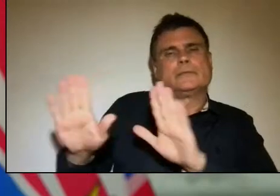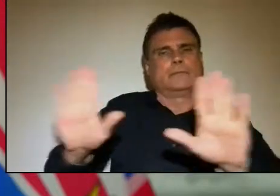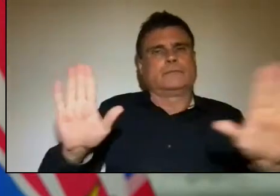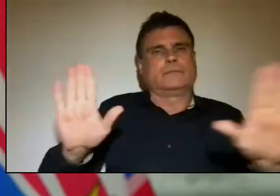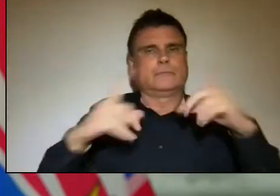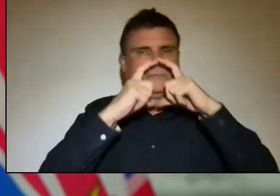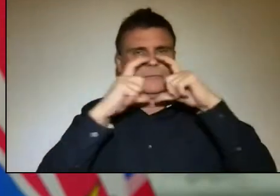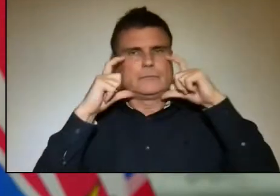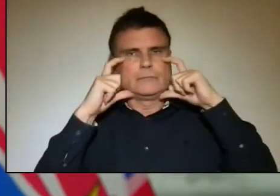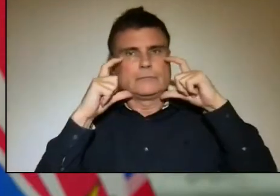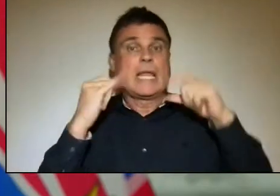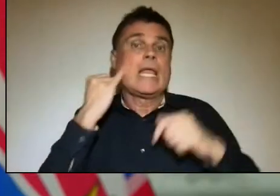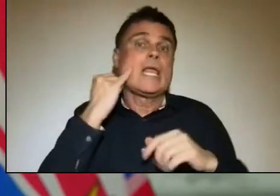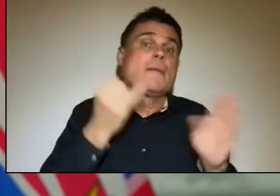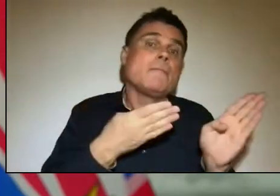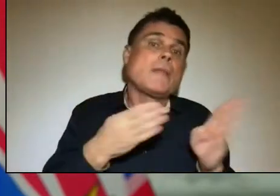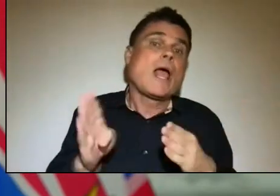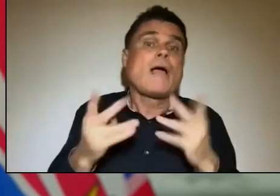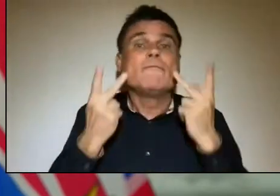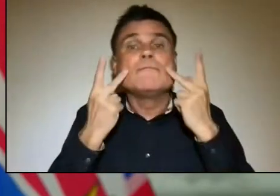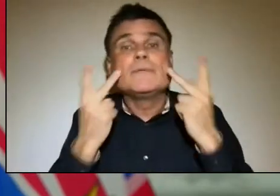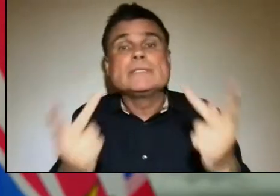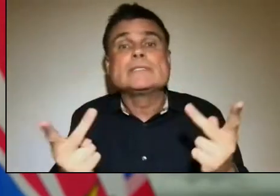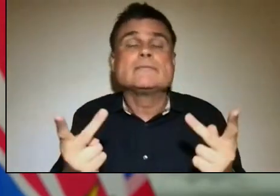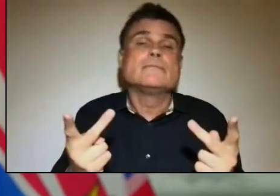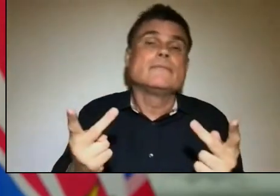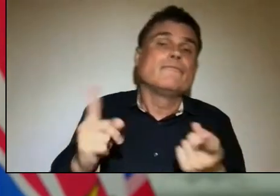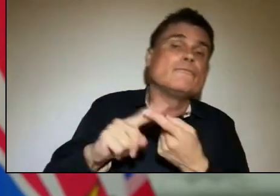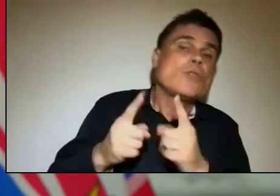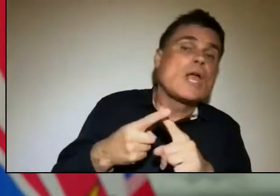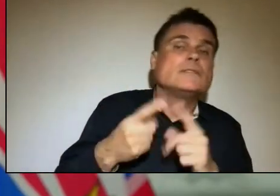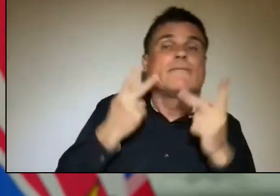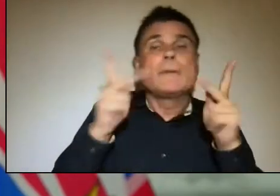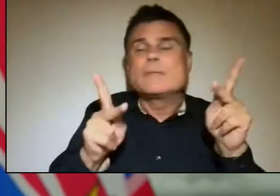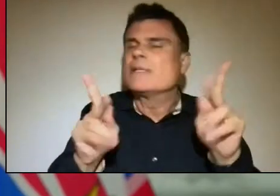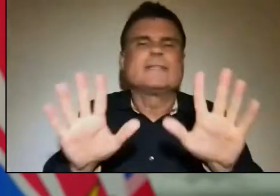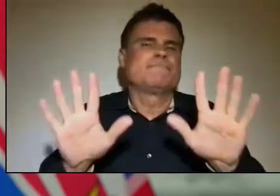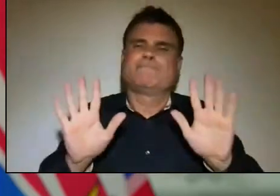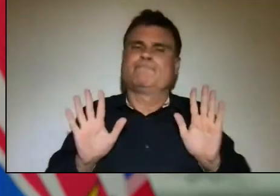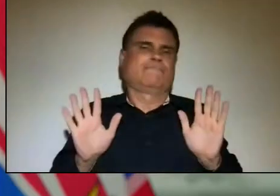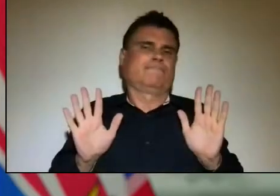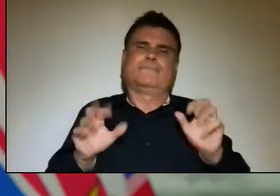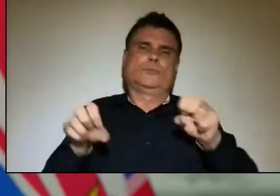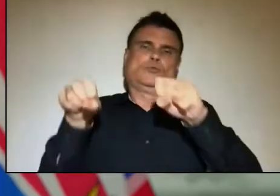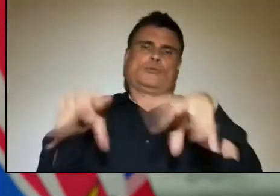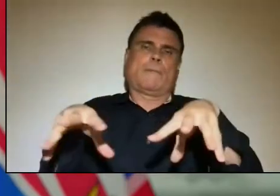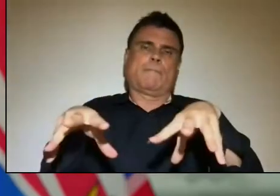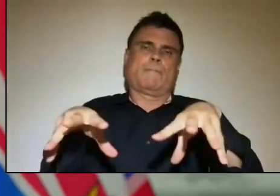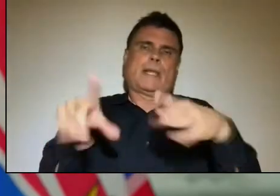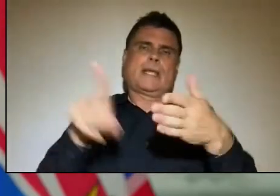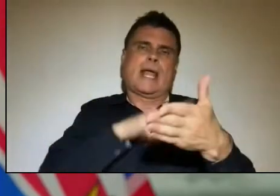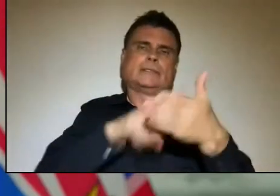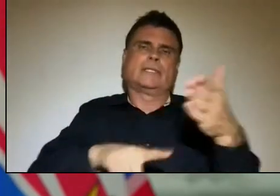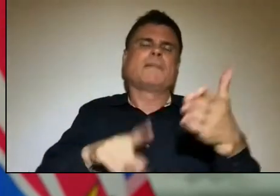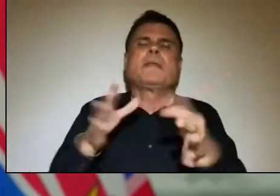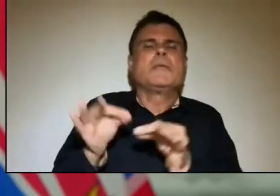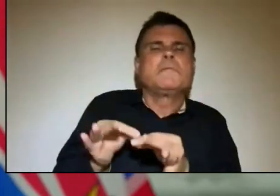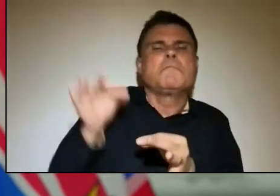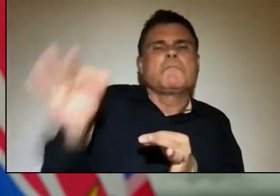people who are vulnerable.